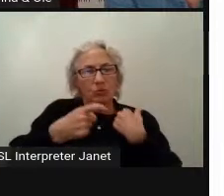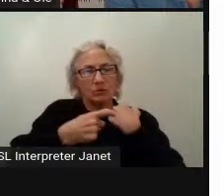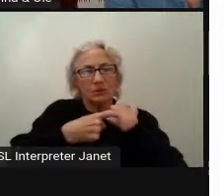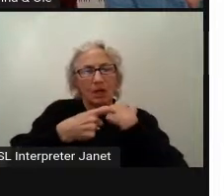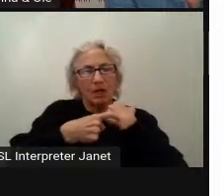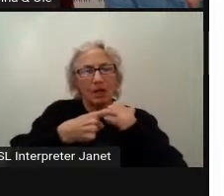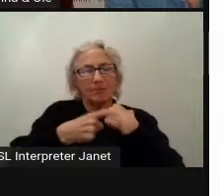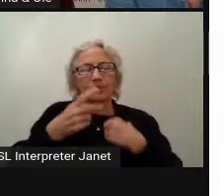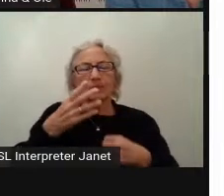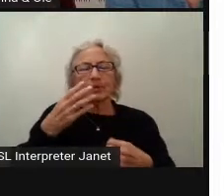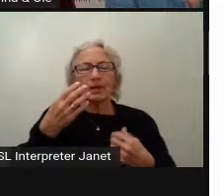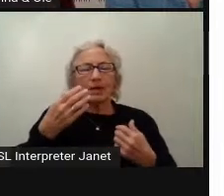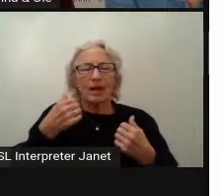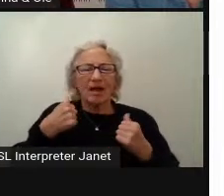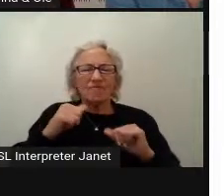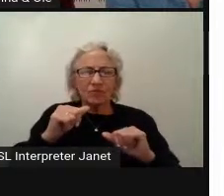appreciative. We would like more time